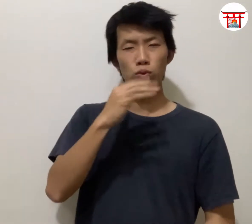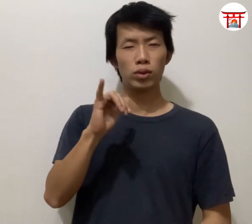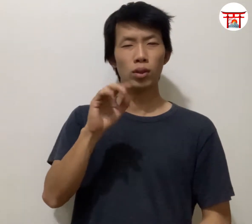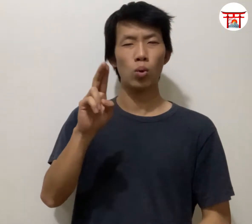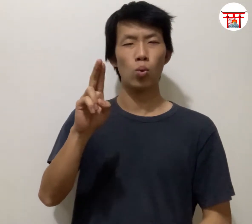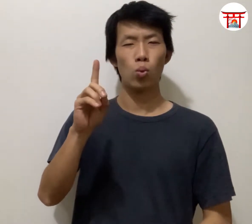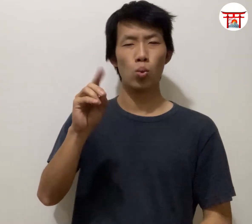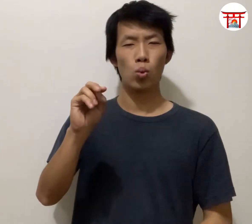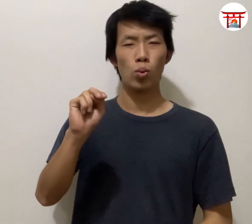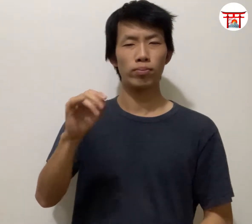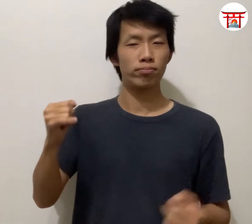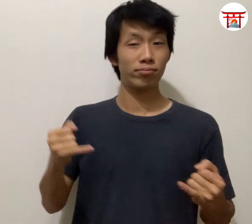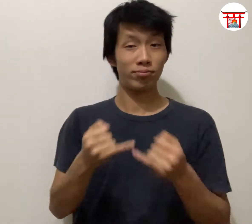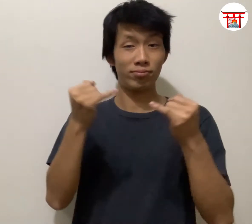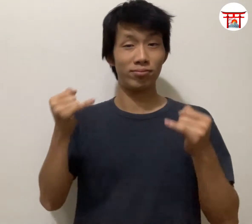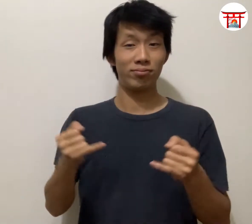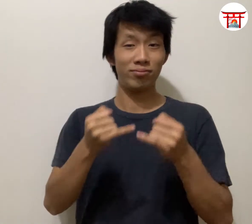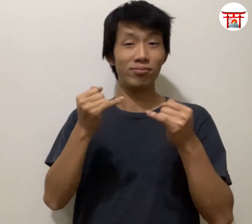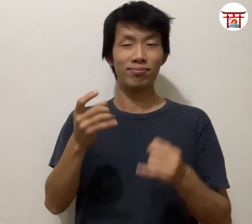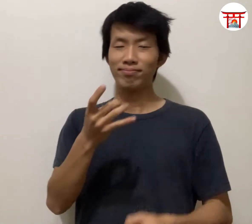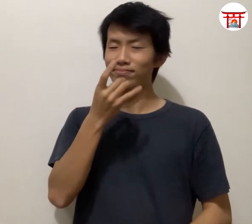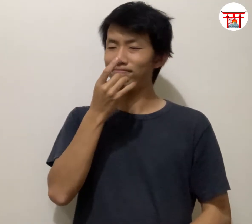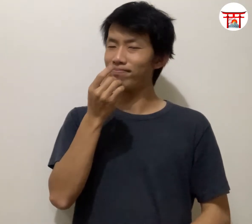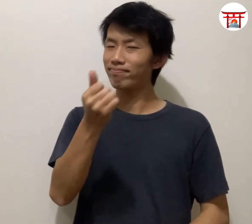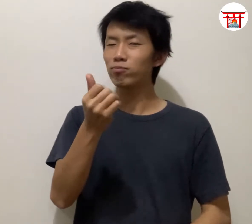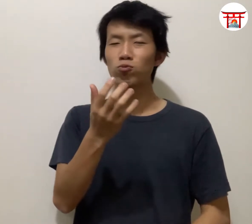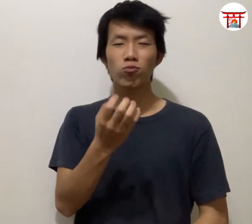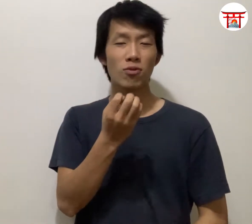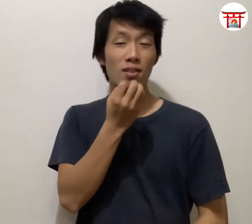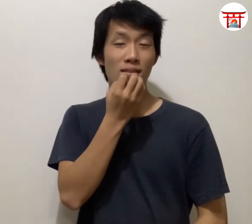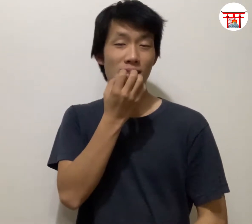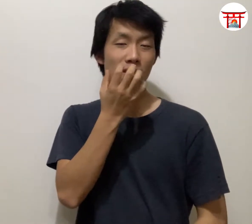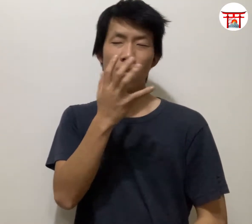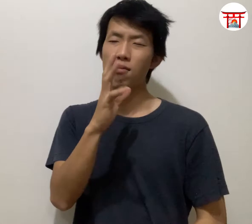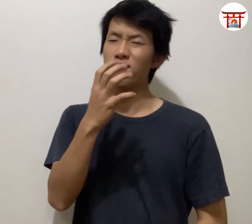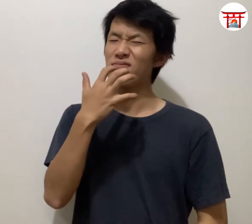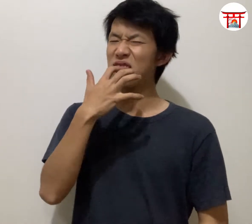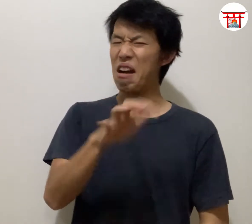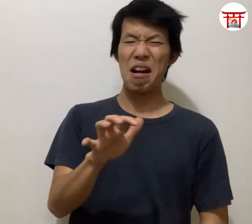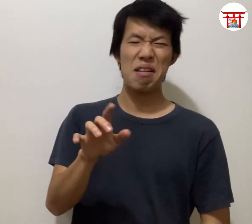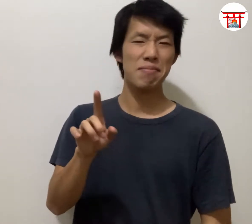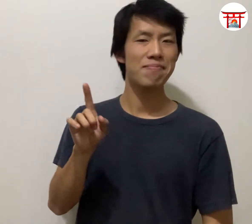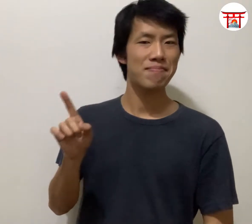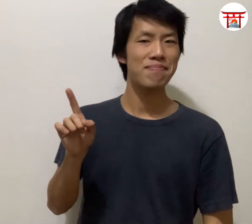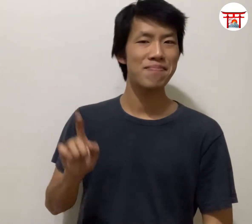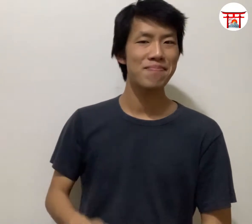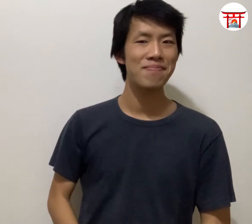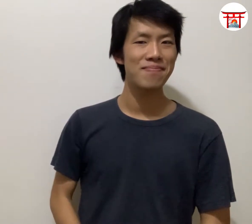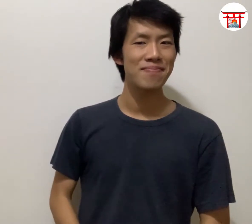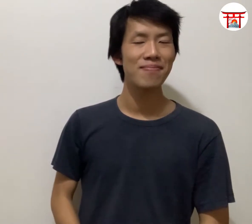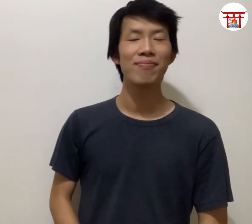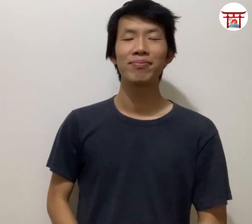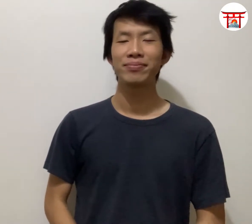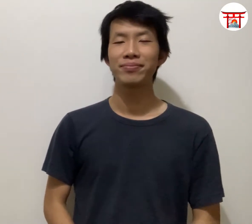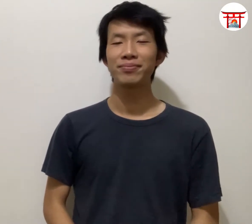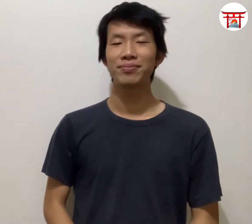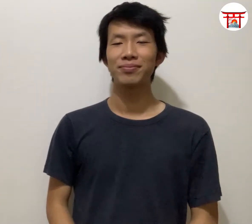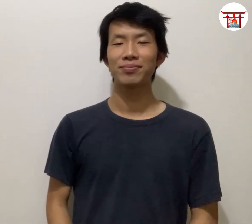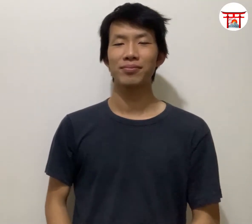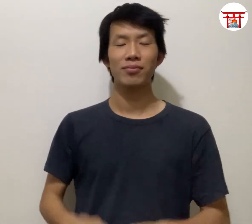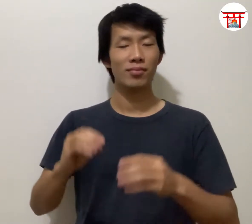It looks like udon. It's delicious and hot!